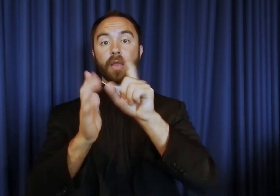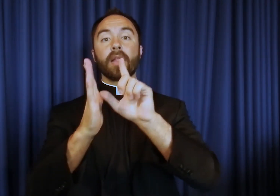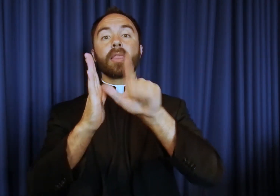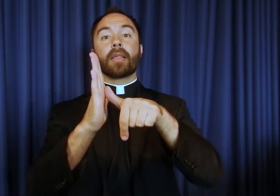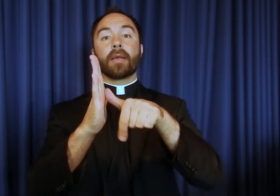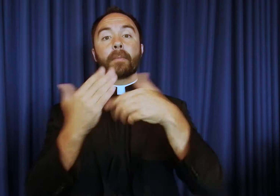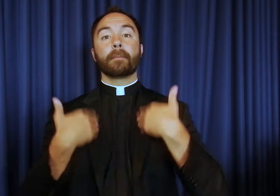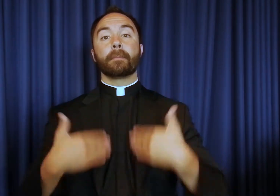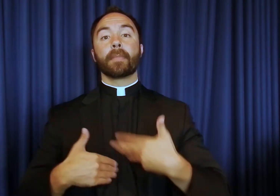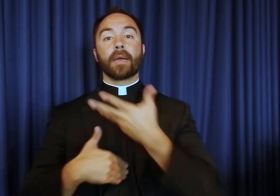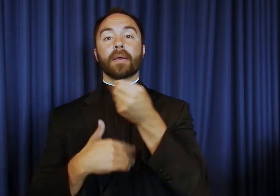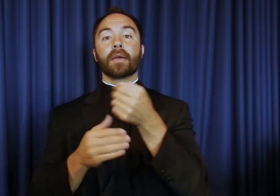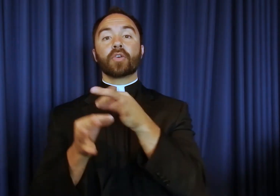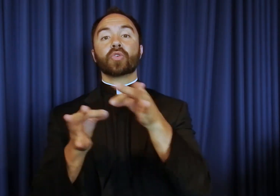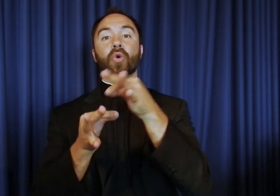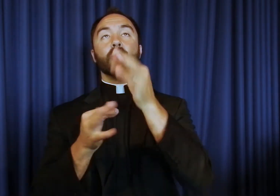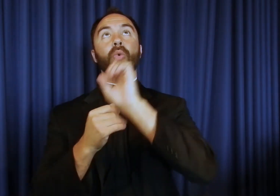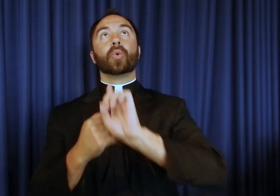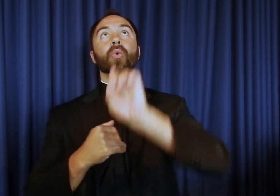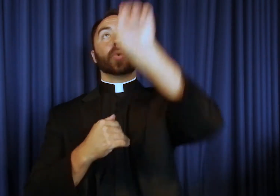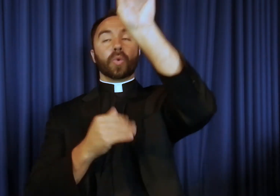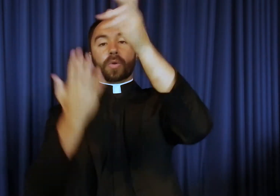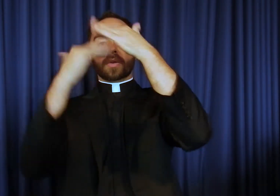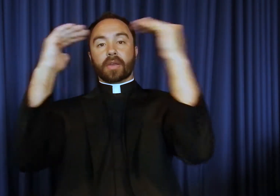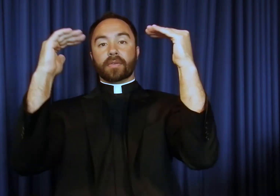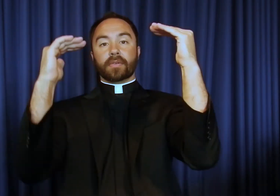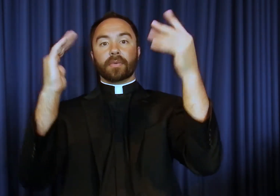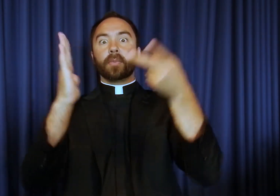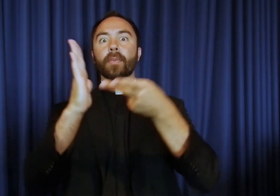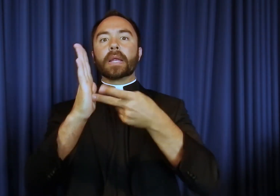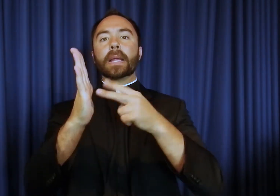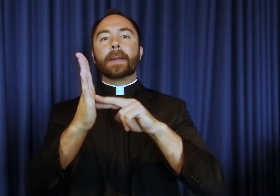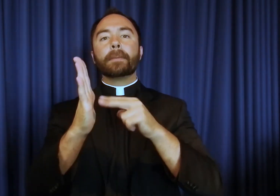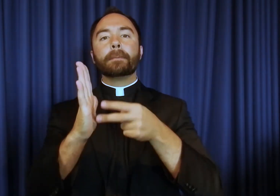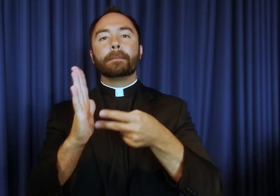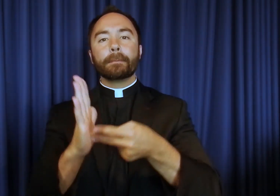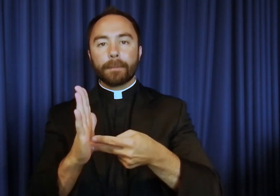rose from the dead and then eventually the body and the soul ascended into